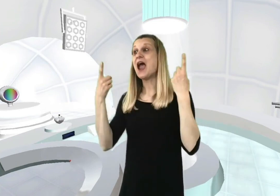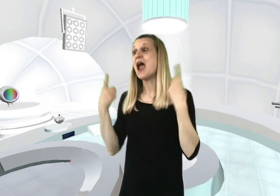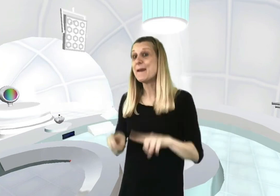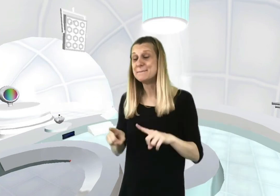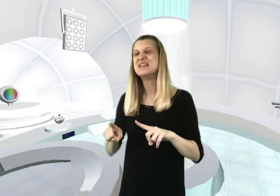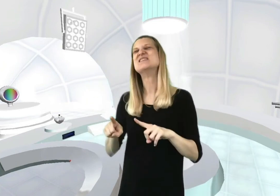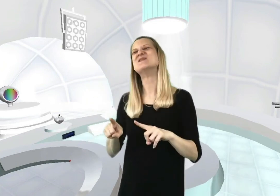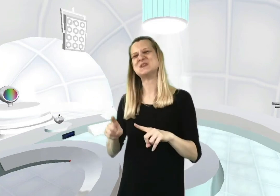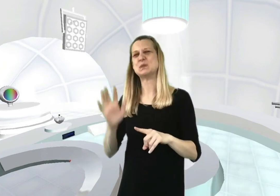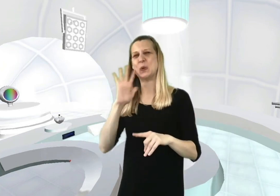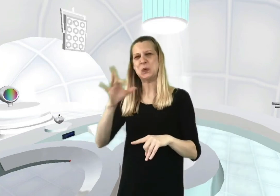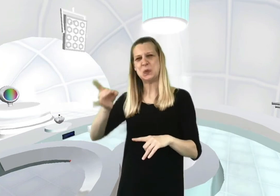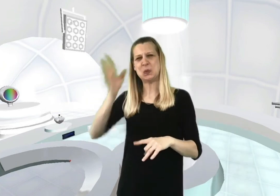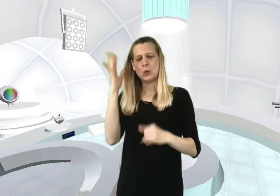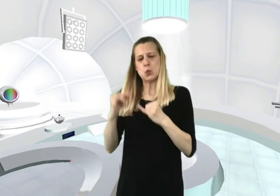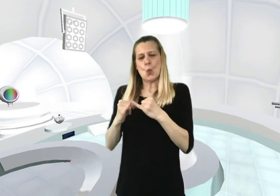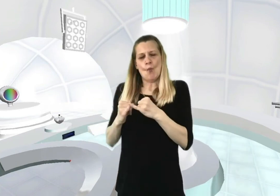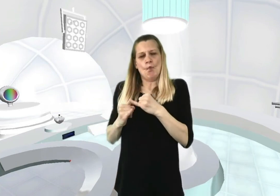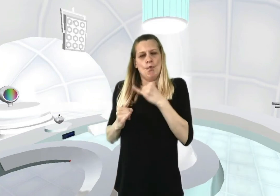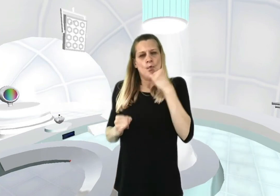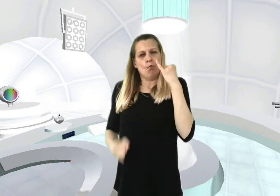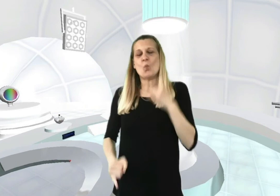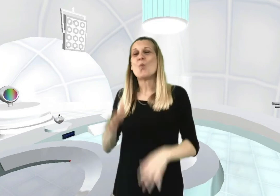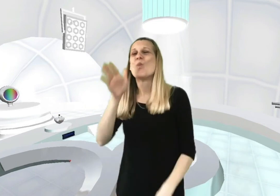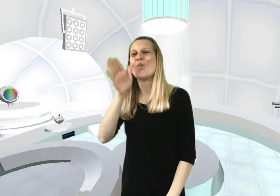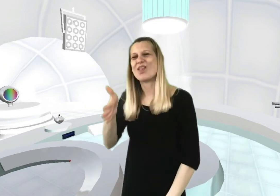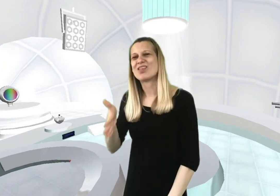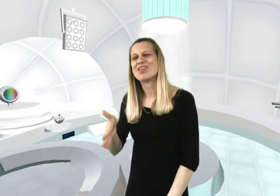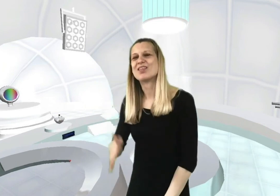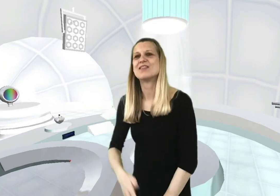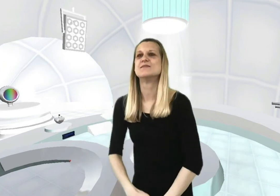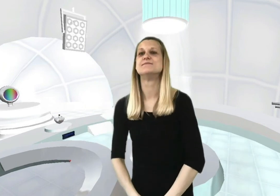Everything gets thinner when you stretch it."